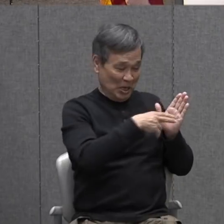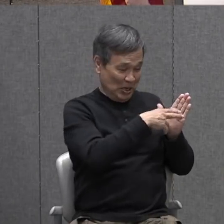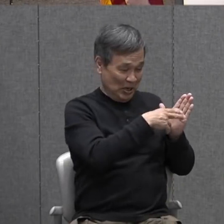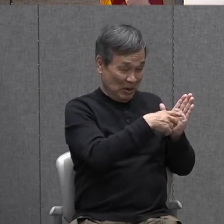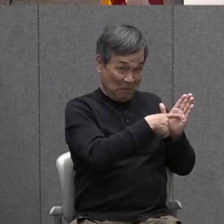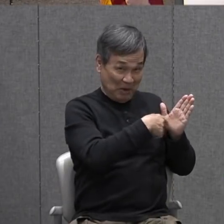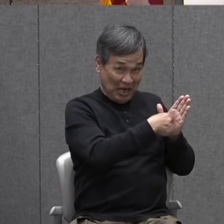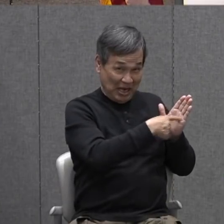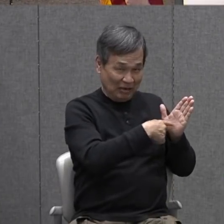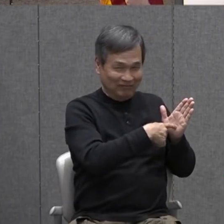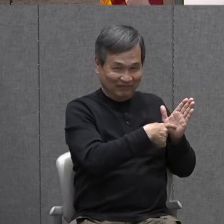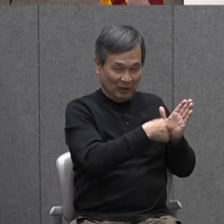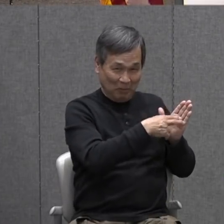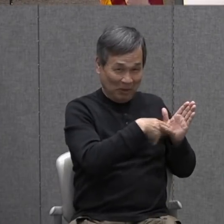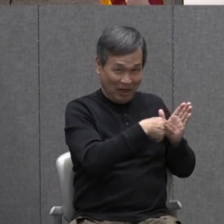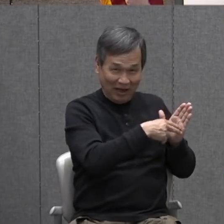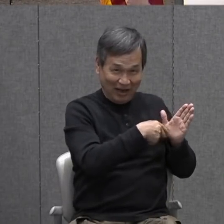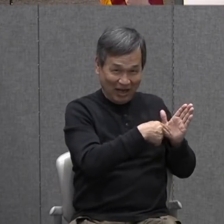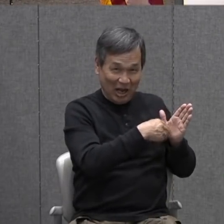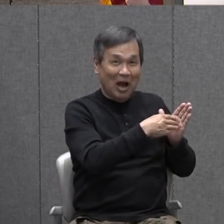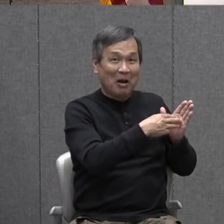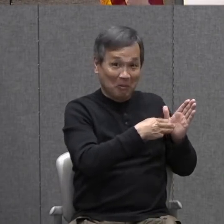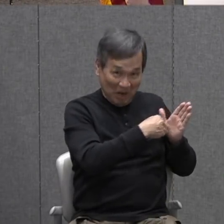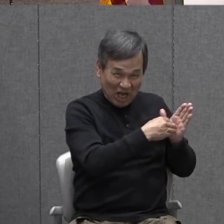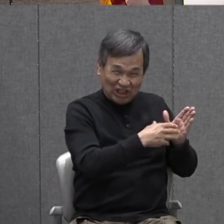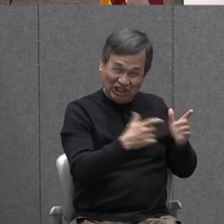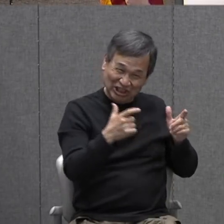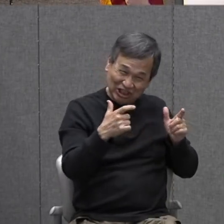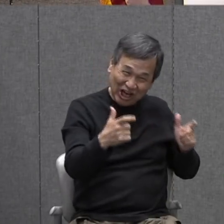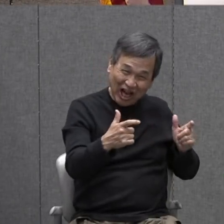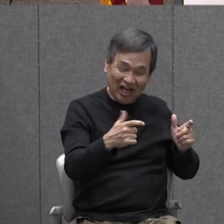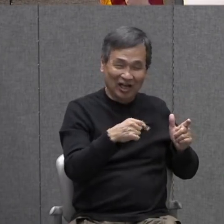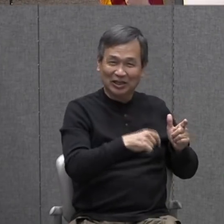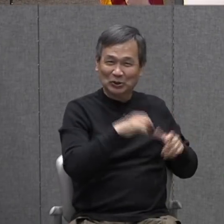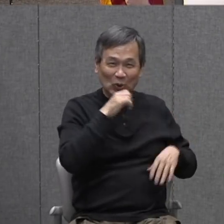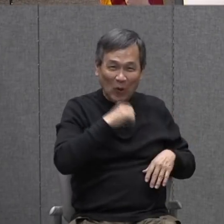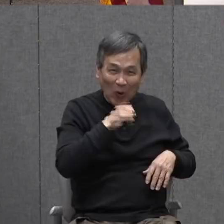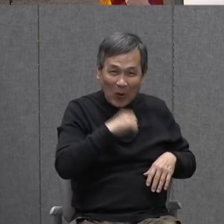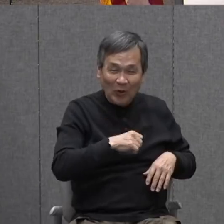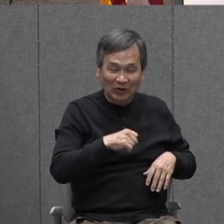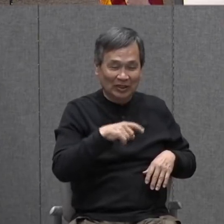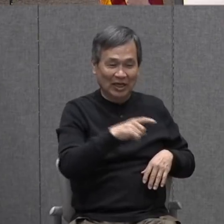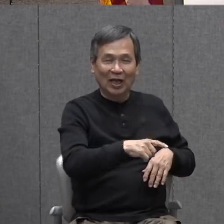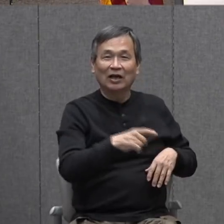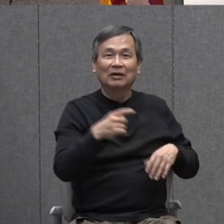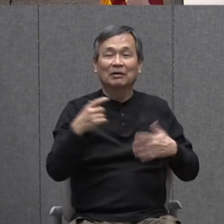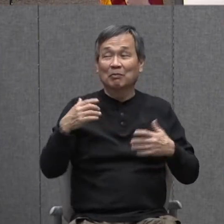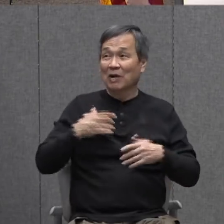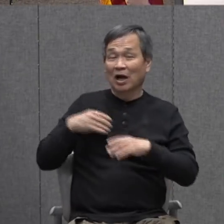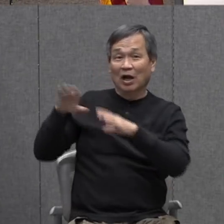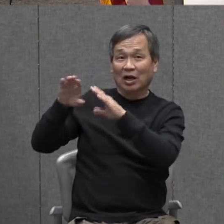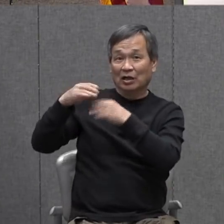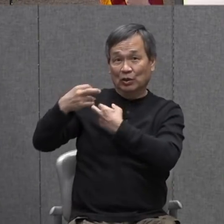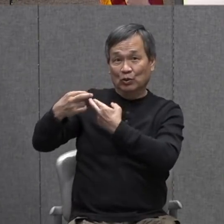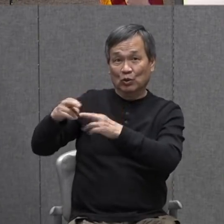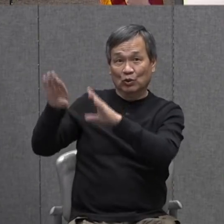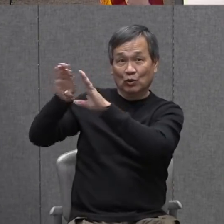and you can see it's old, it's seen some things, and it's been with me for a long time so that's why I grabbed this.